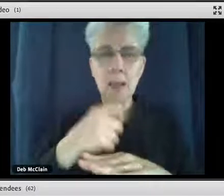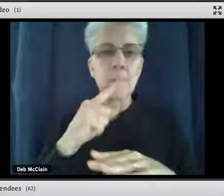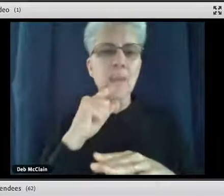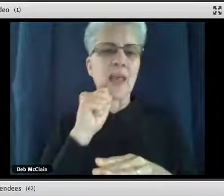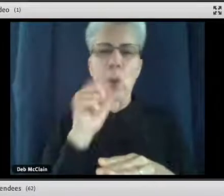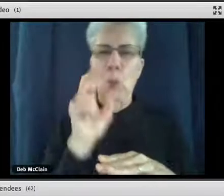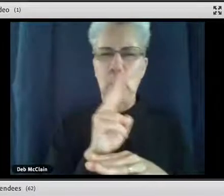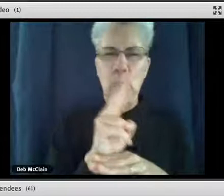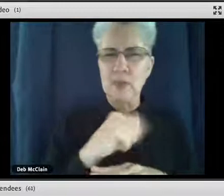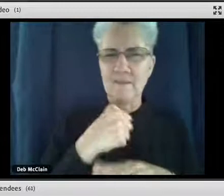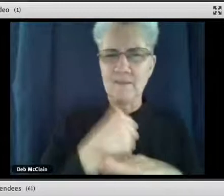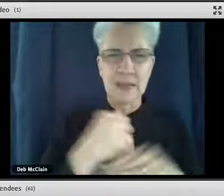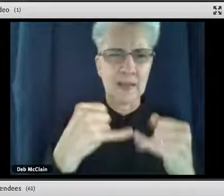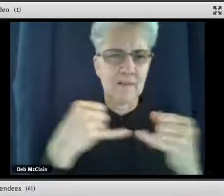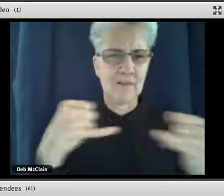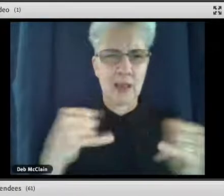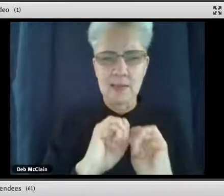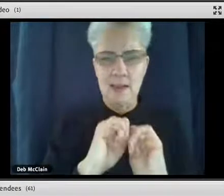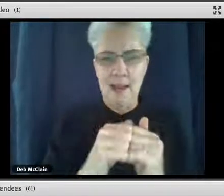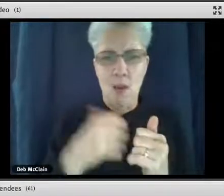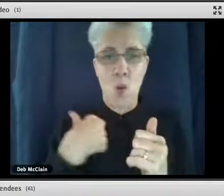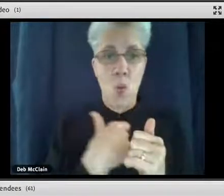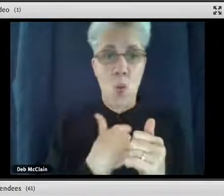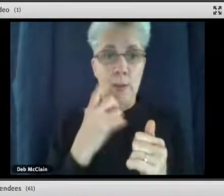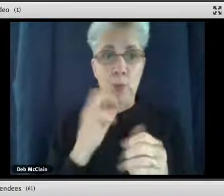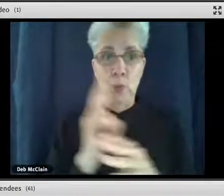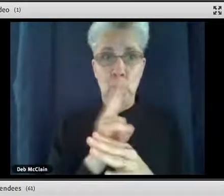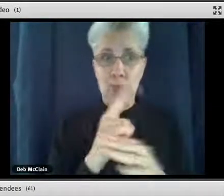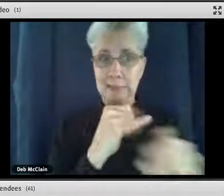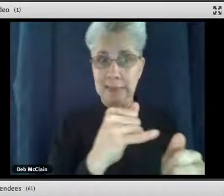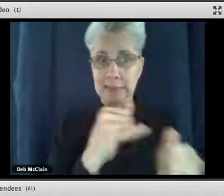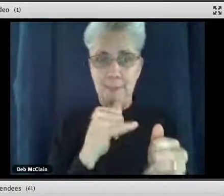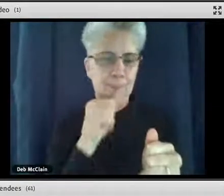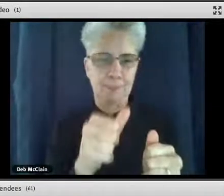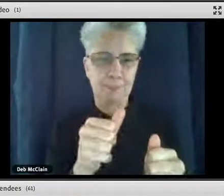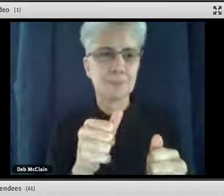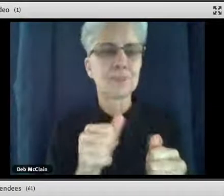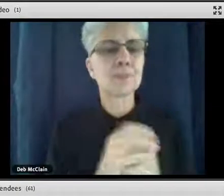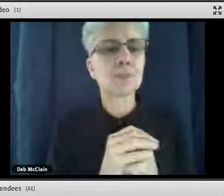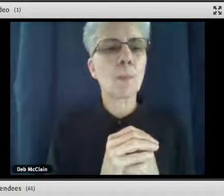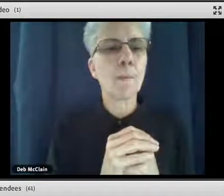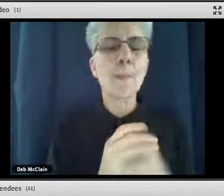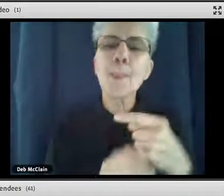but they don't really use fixed fields in the way that we're going to be using them on this page.